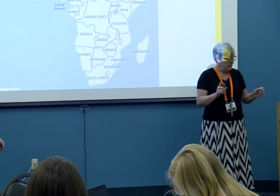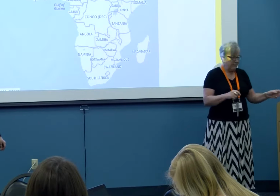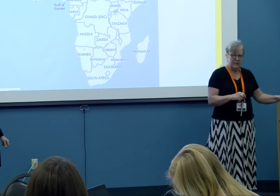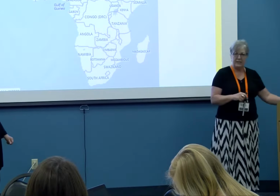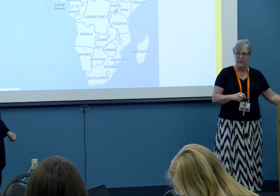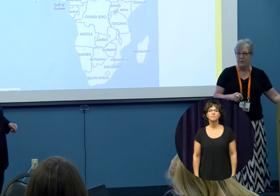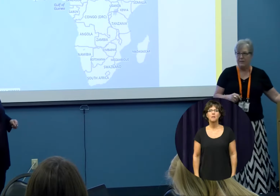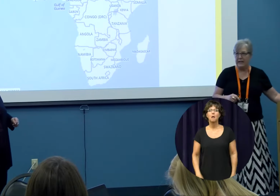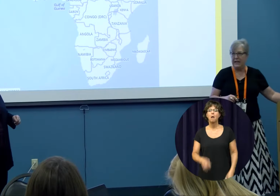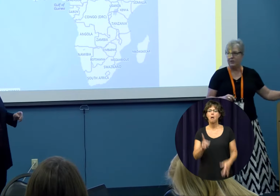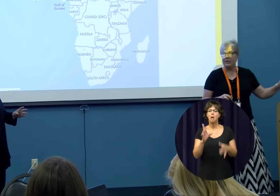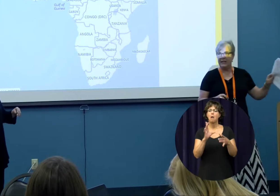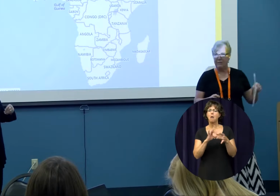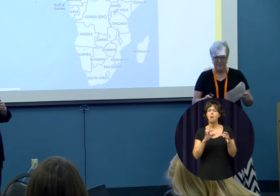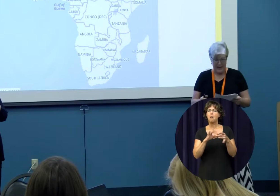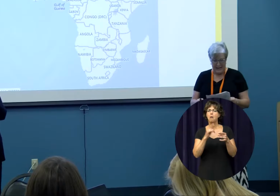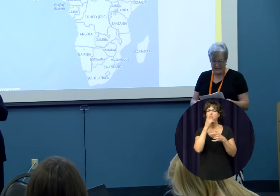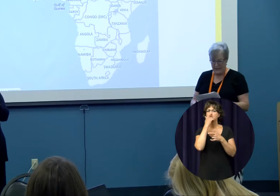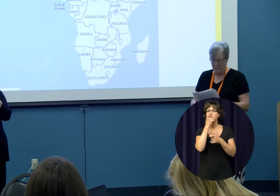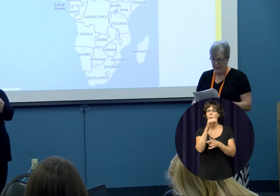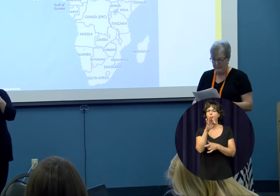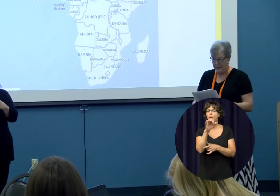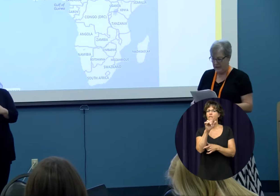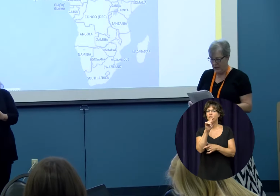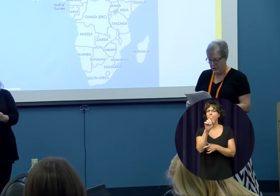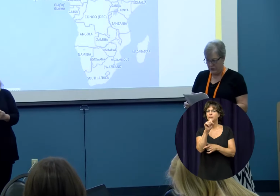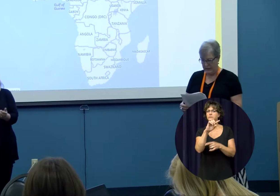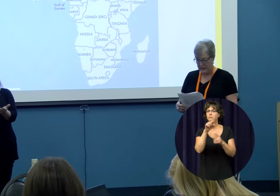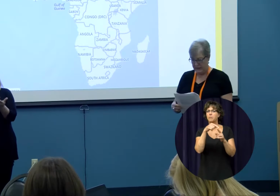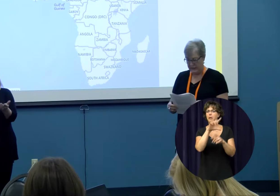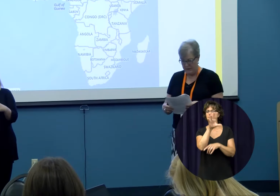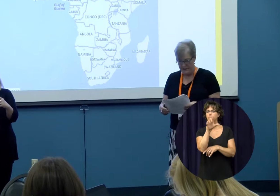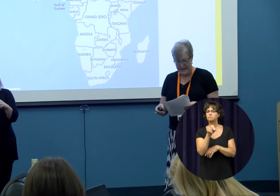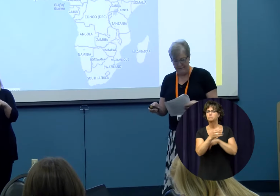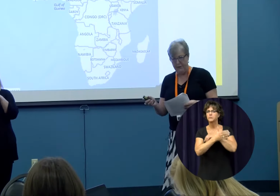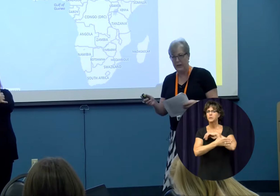Let me give you some of the interesting facts about the countries of Africa.